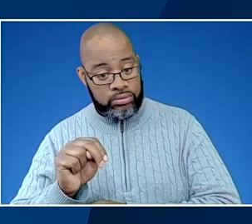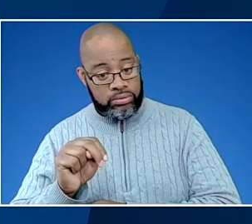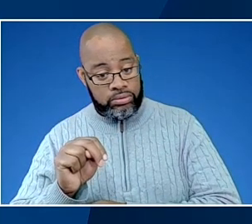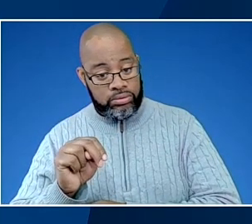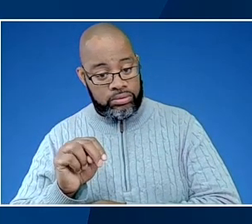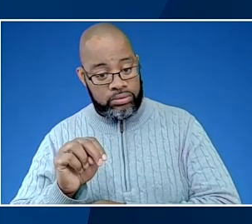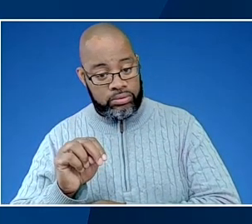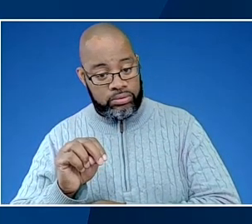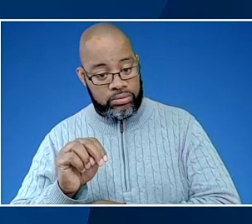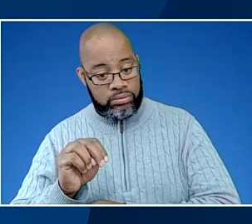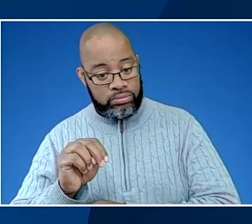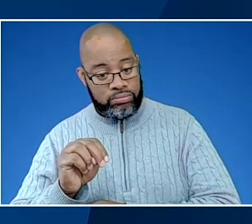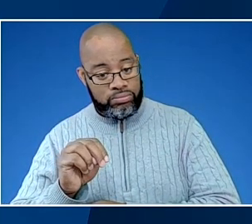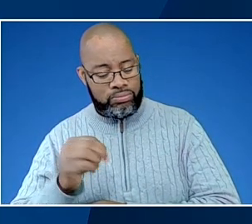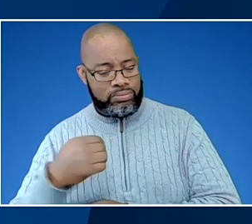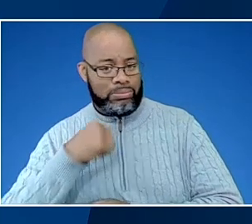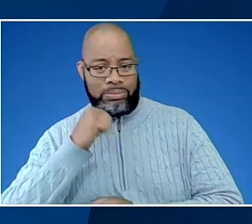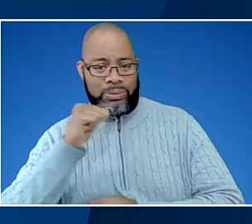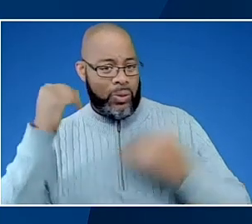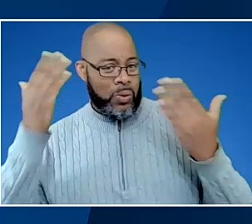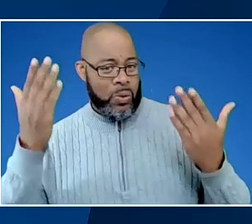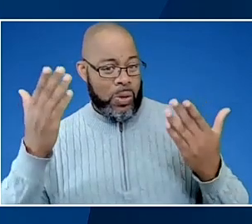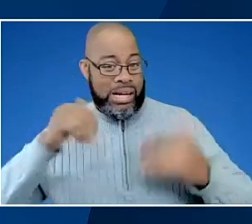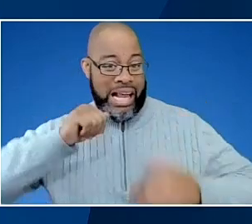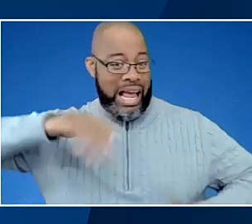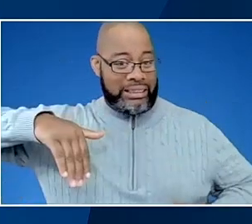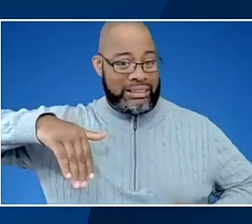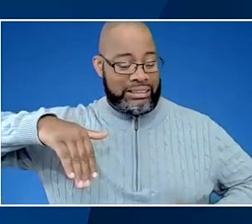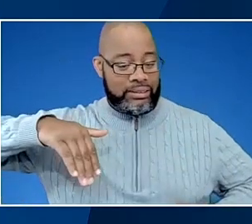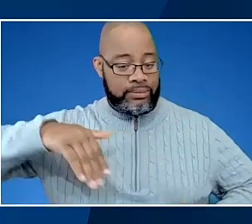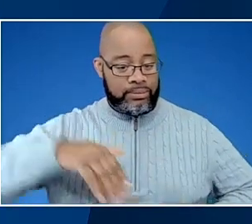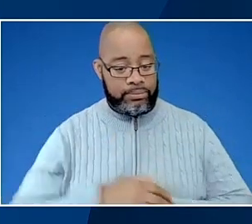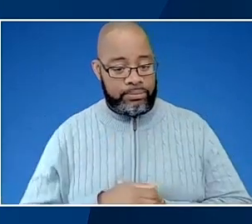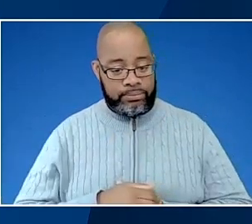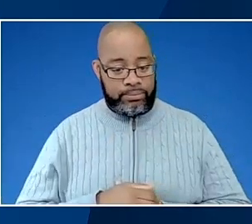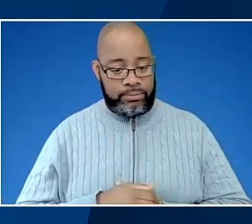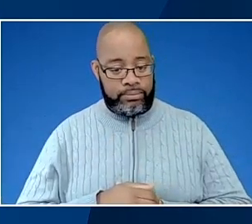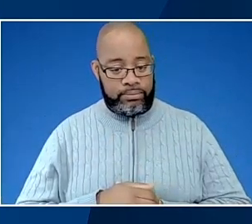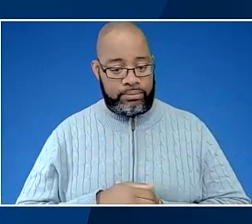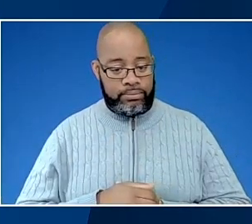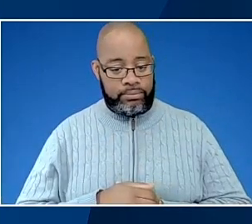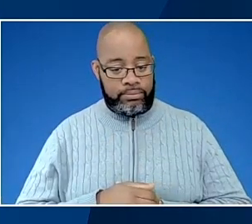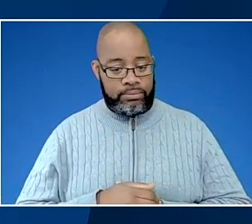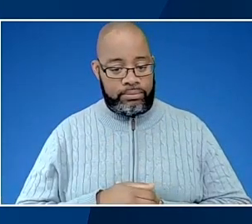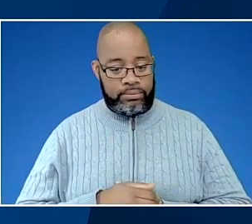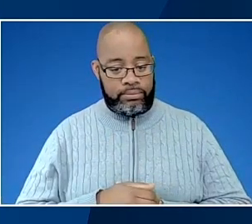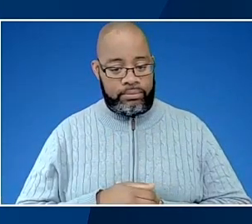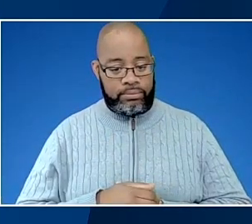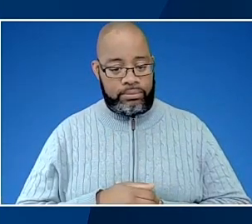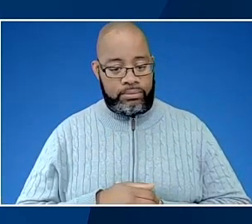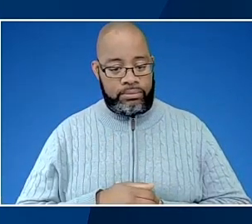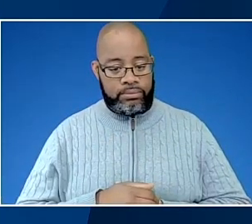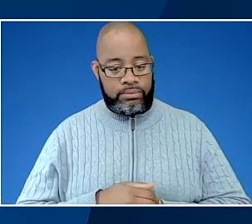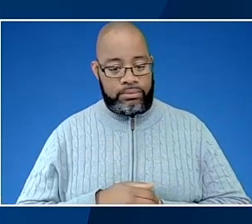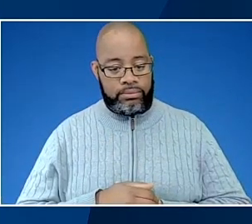No, we don't. Not yet. I don't know if this- give me- just give me one second.